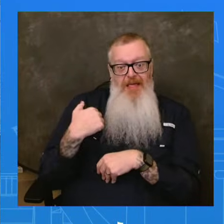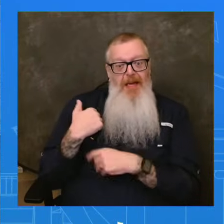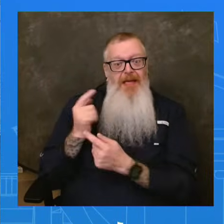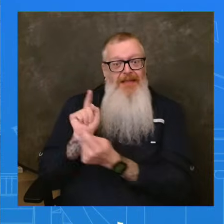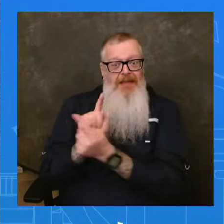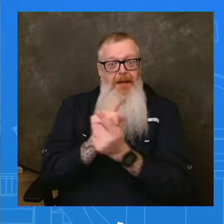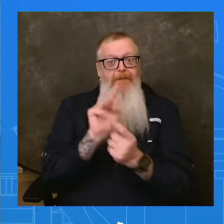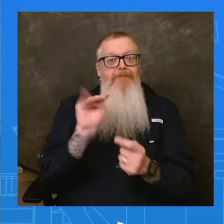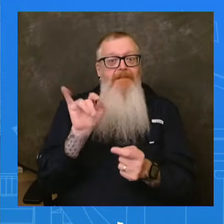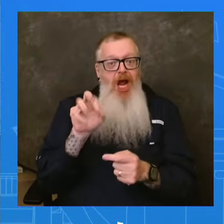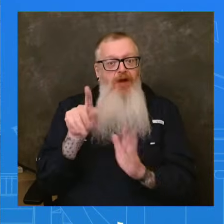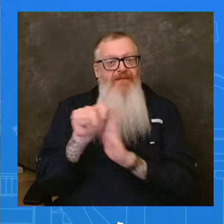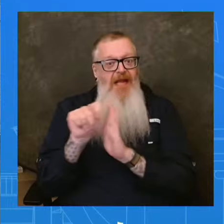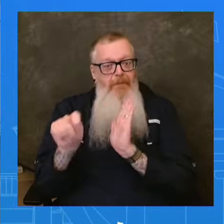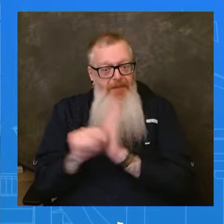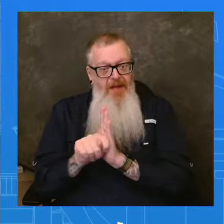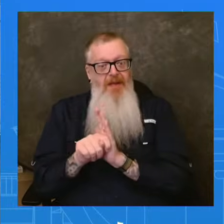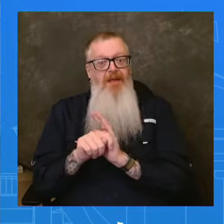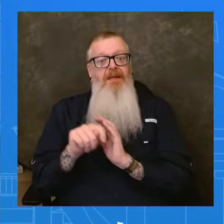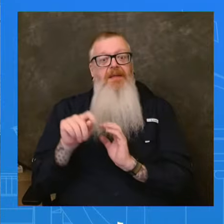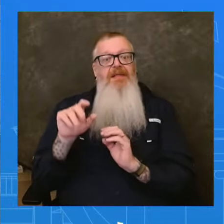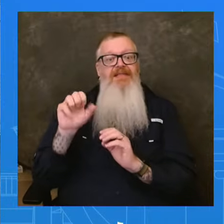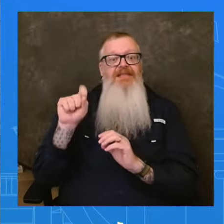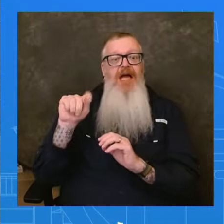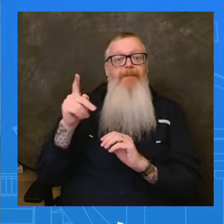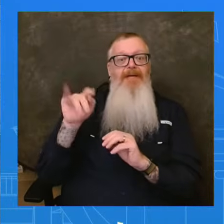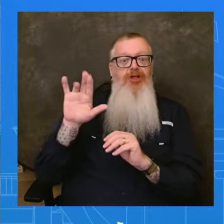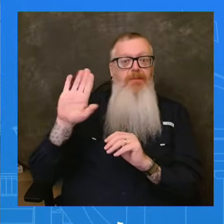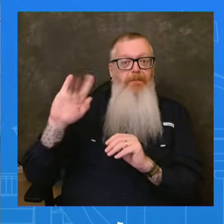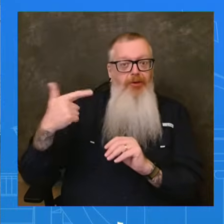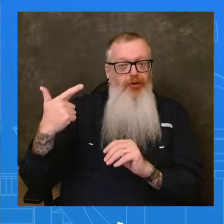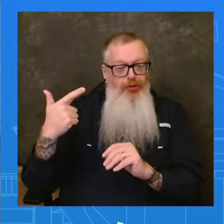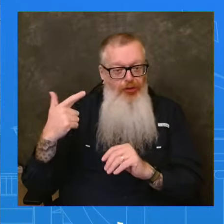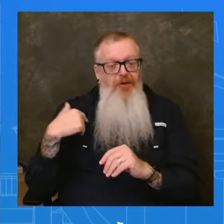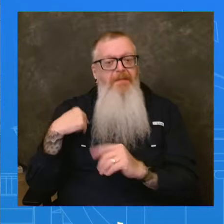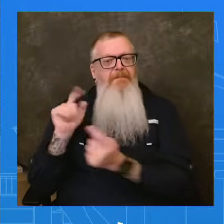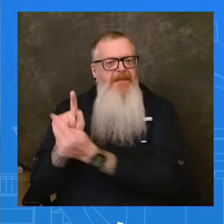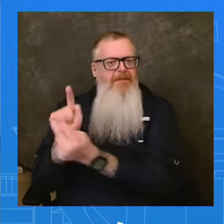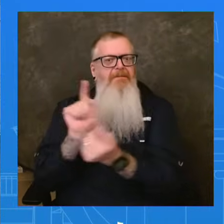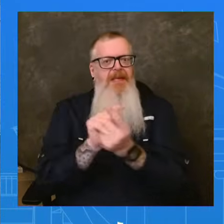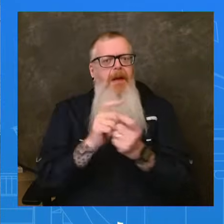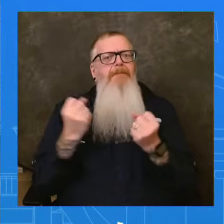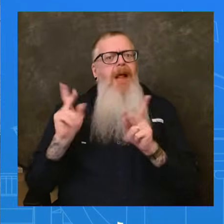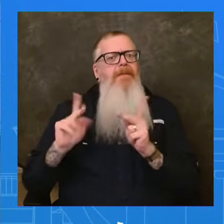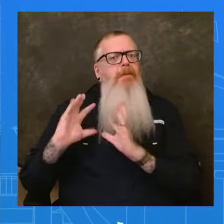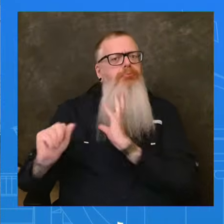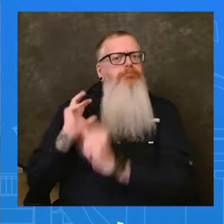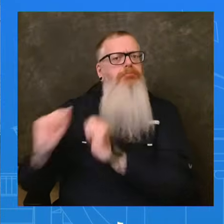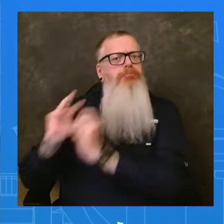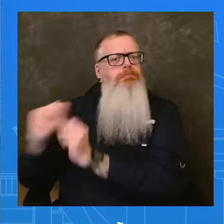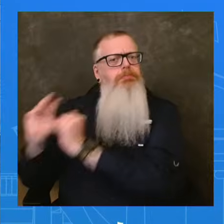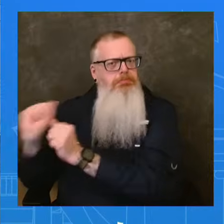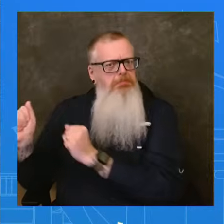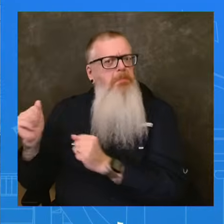People are listening. They are leaving. But we know there's always a few that want to stay behind and protect their home.